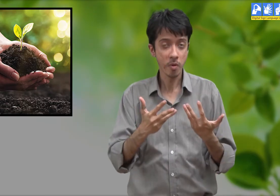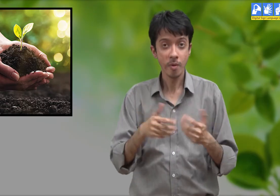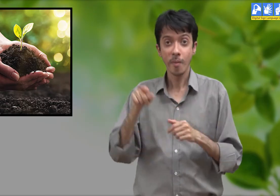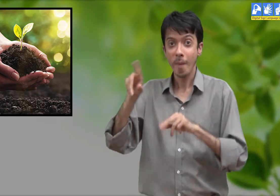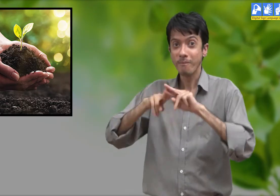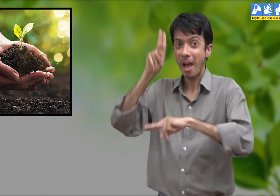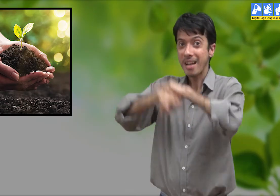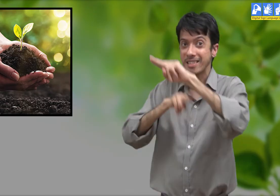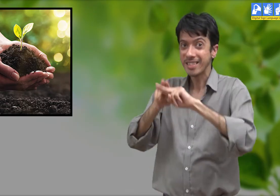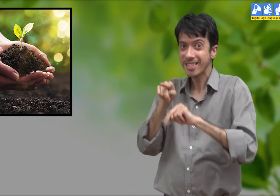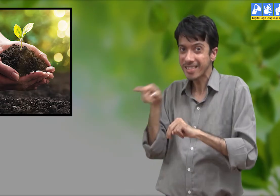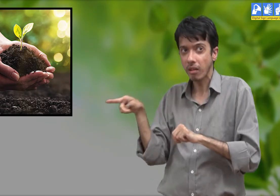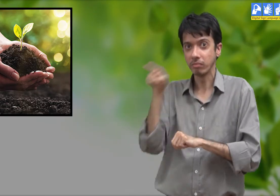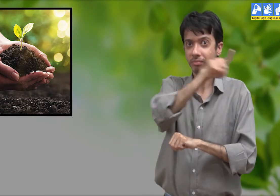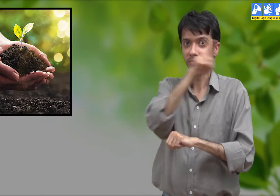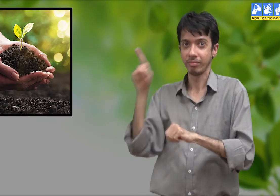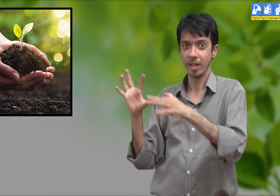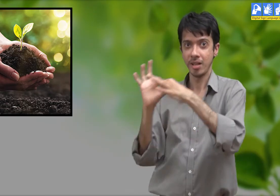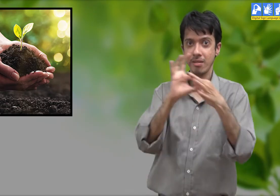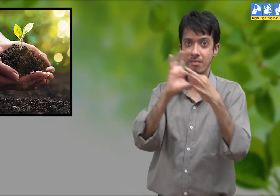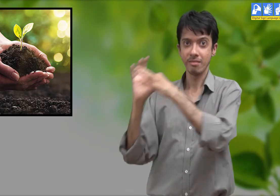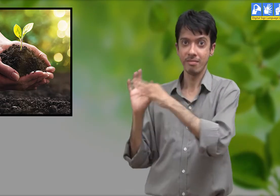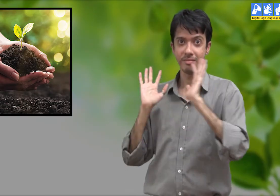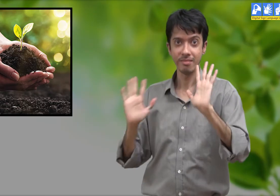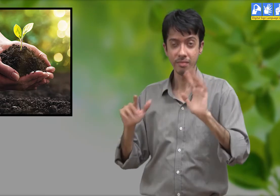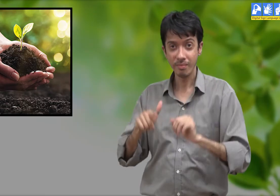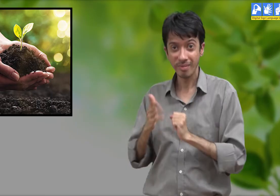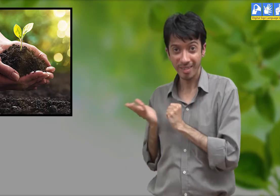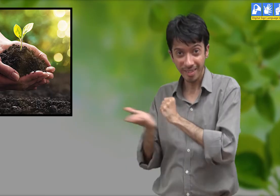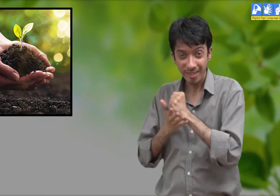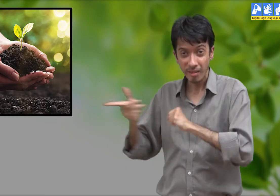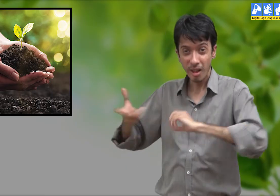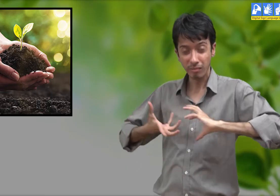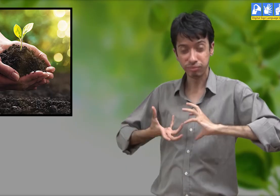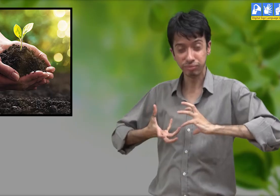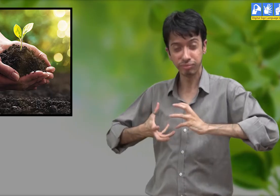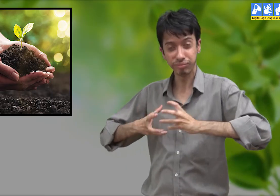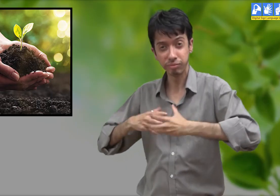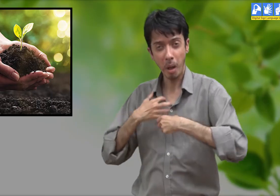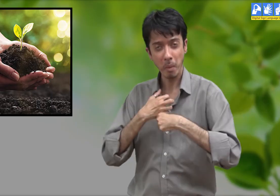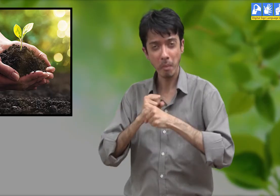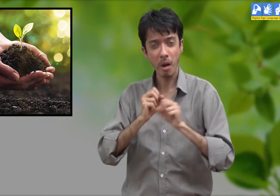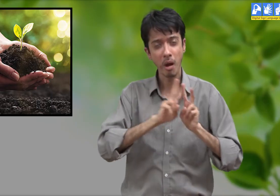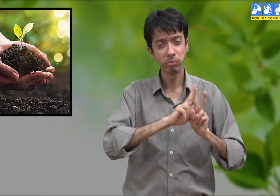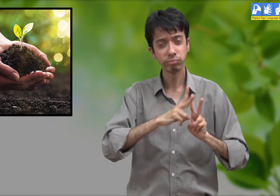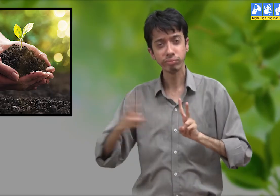The forest department of the government earns the forest land and controls the resources from the forest.